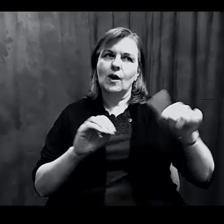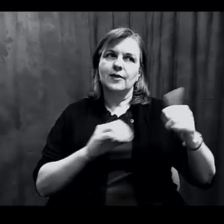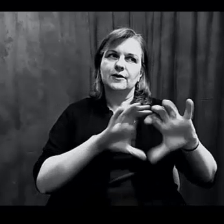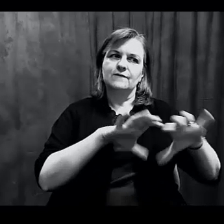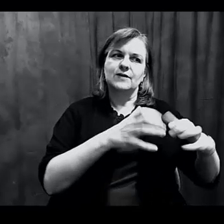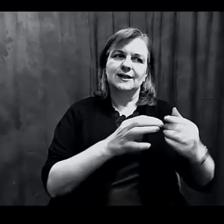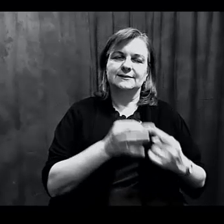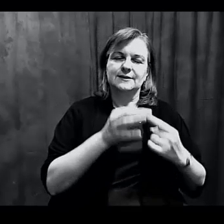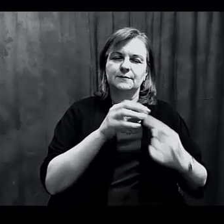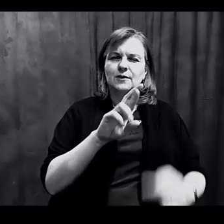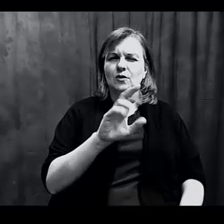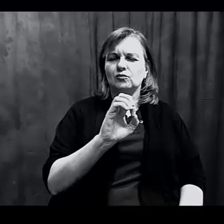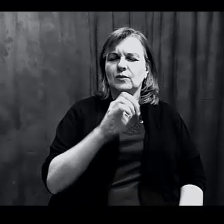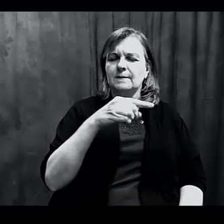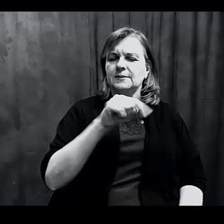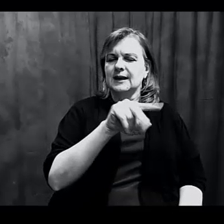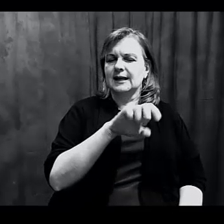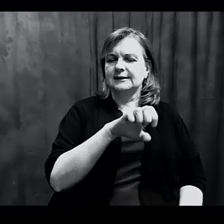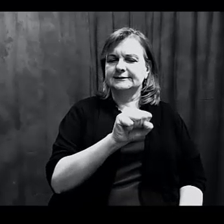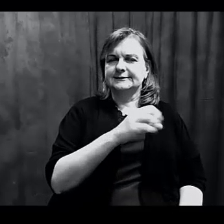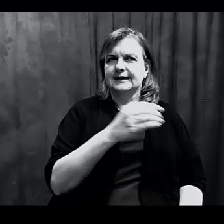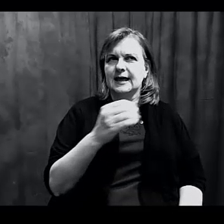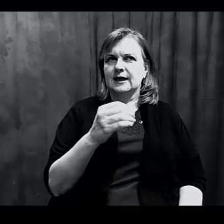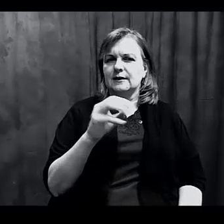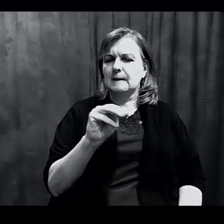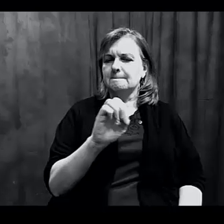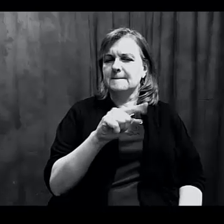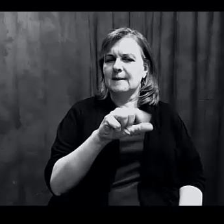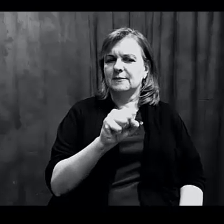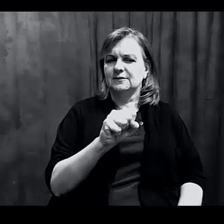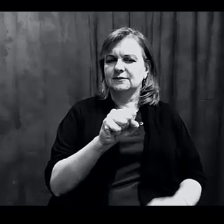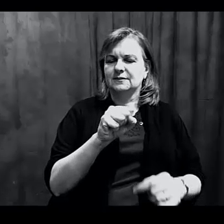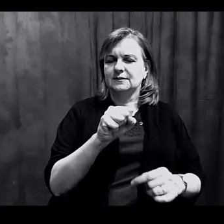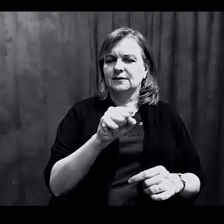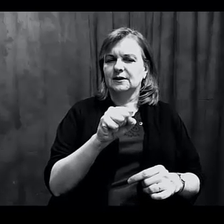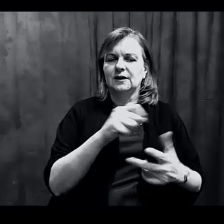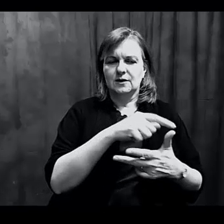jointed appendages huge!